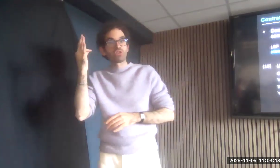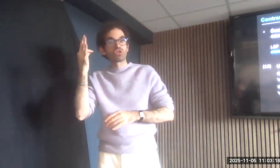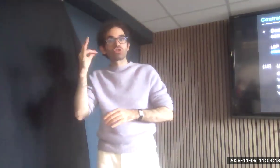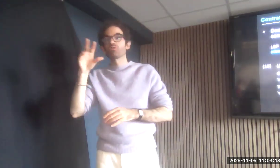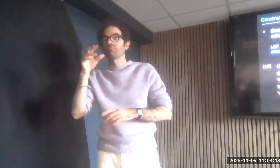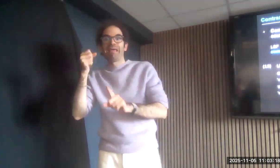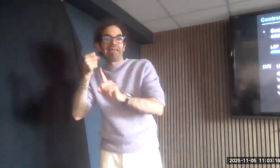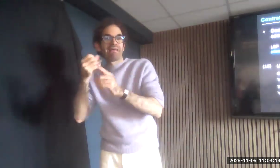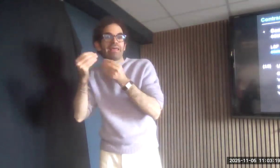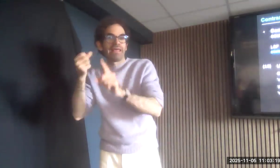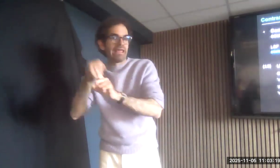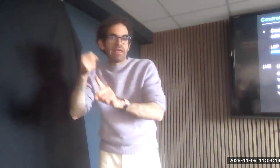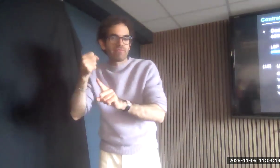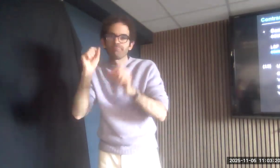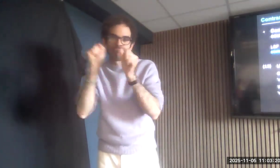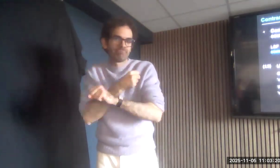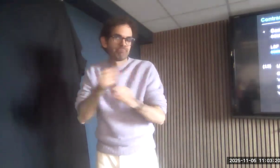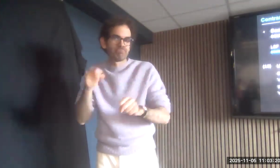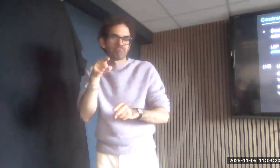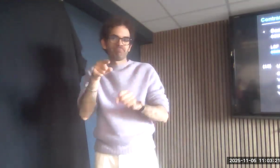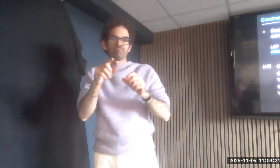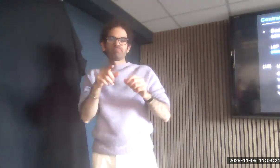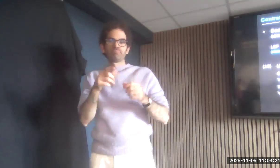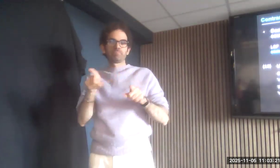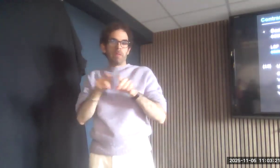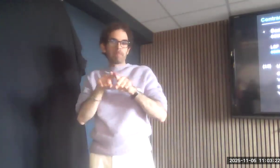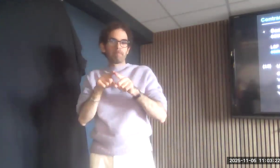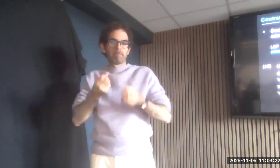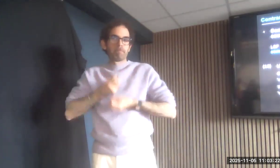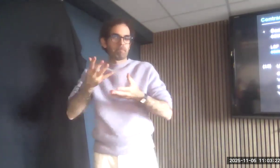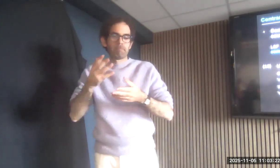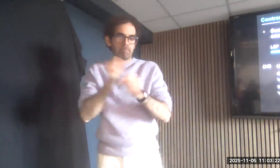or unhappy love stories give cry sad.